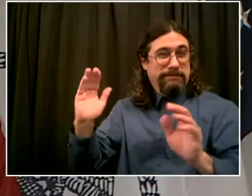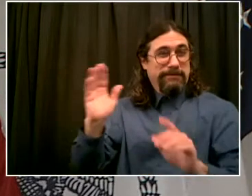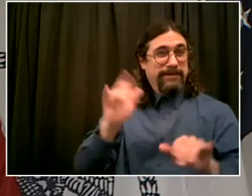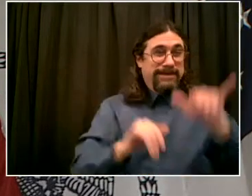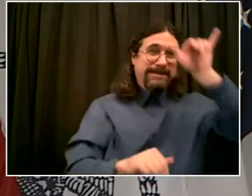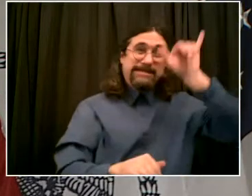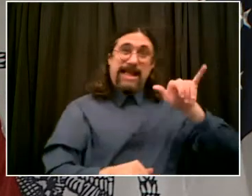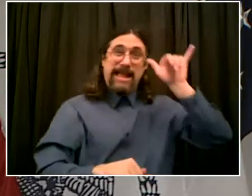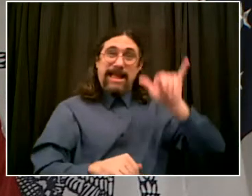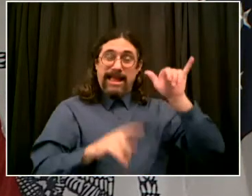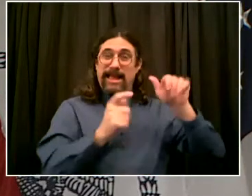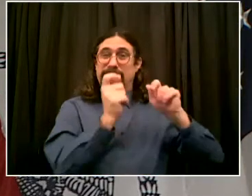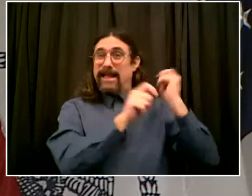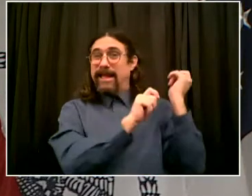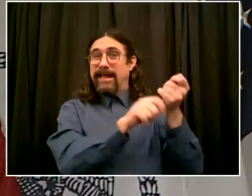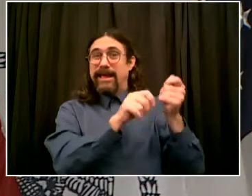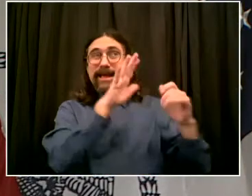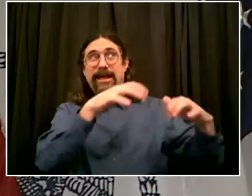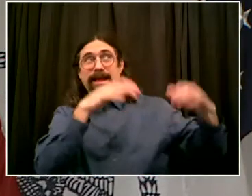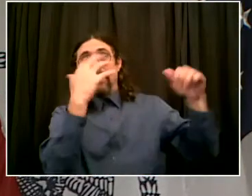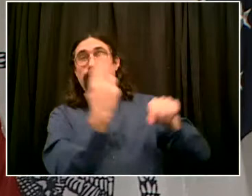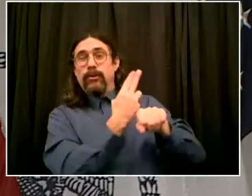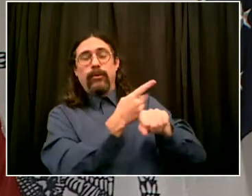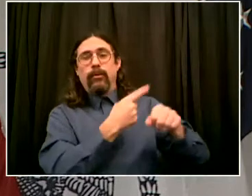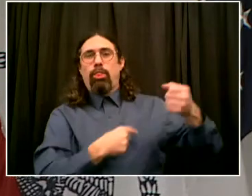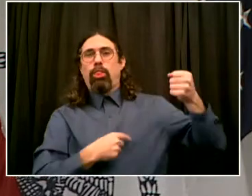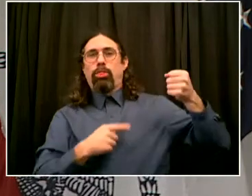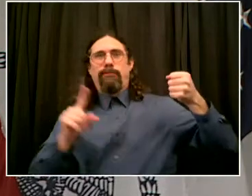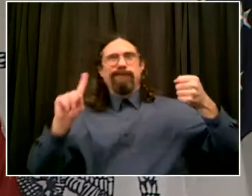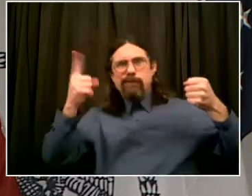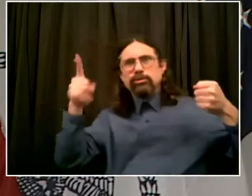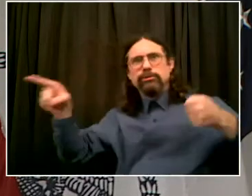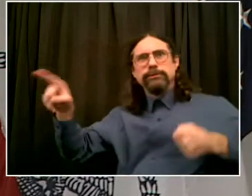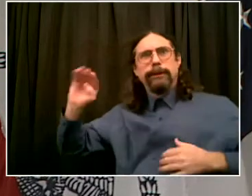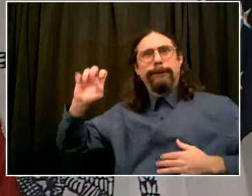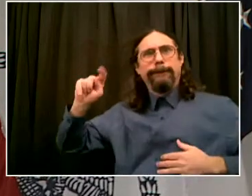I WAS GOING TO ASK THEM TO SAVE CERTAIN PLAYERS I'M GOING TO PASS S ON N THAT. SEGWAY, ASKED